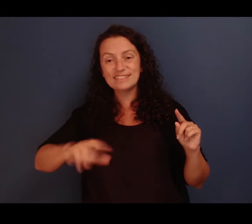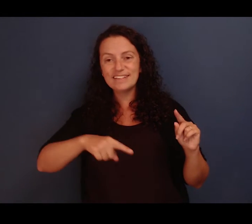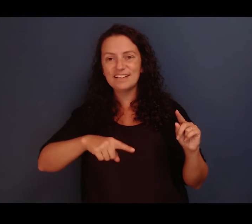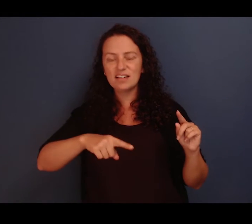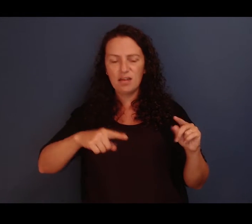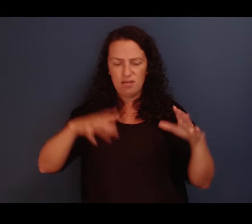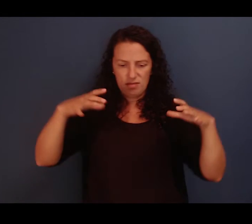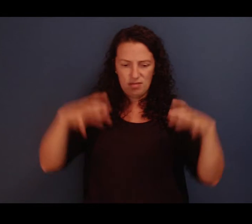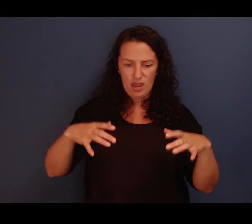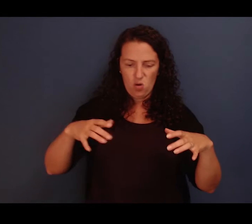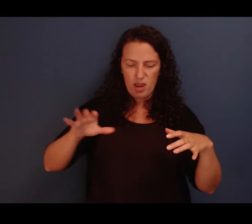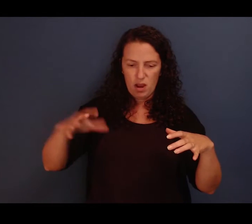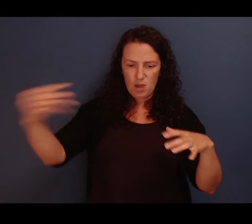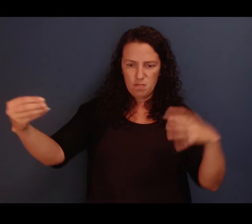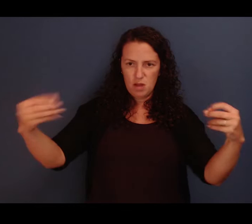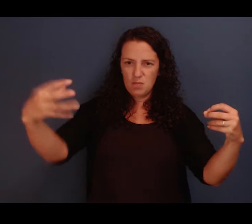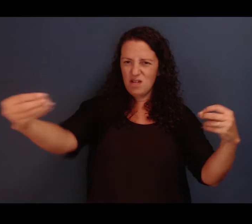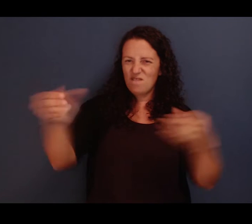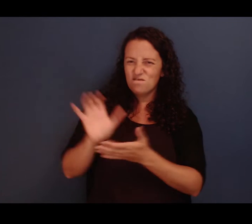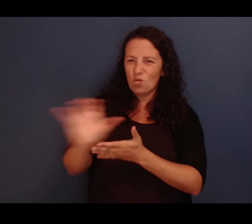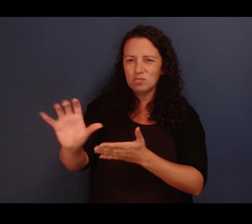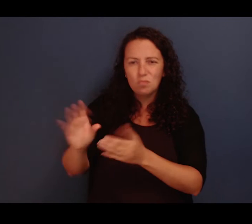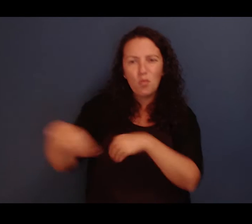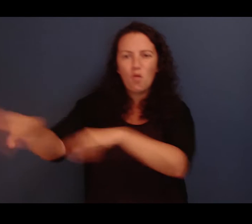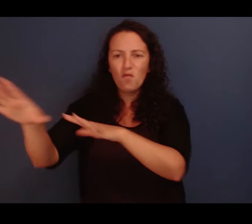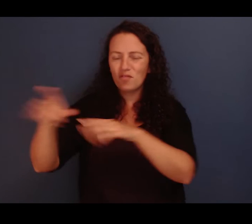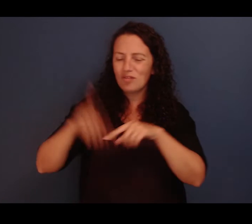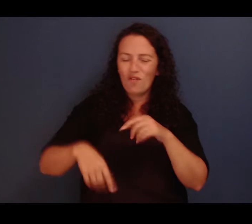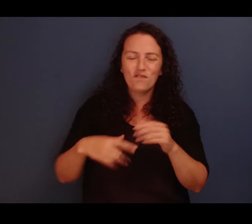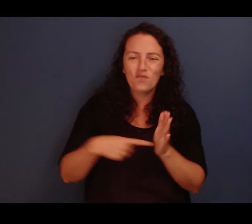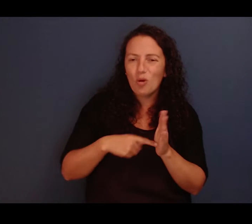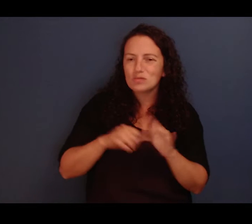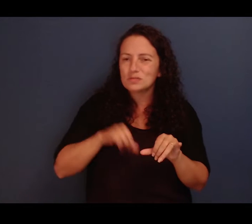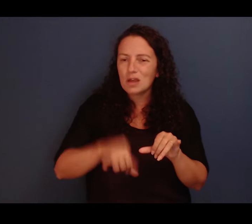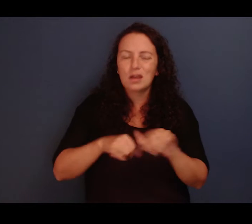were being forced out of our service area. And, in their place, were people from other